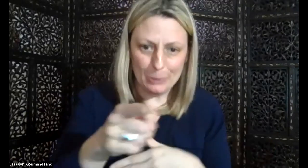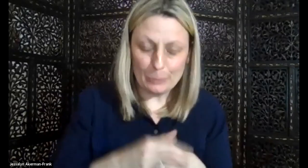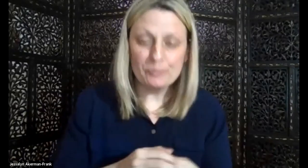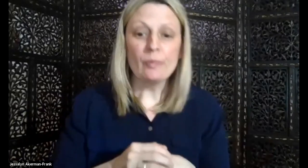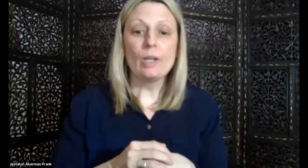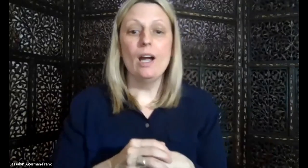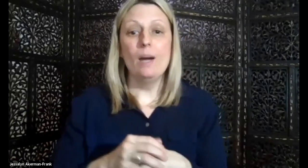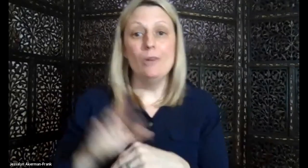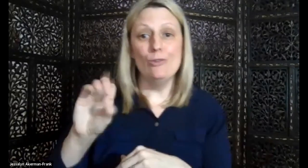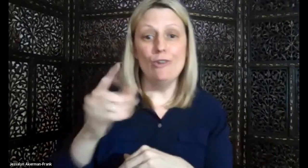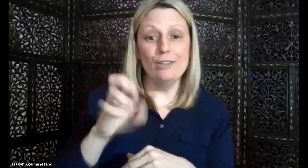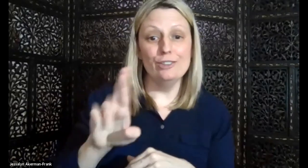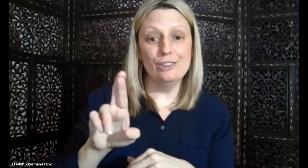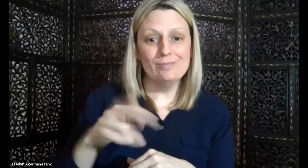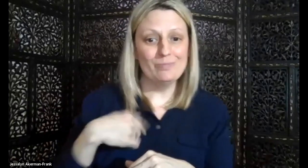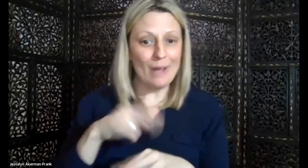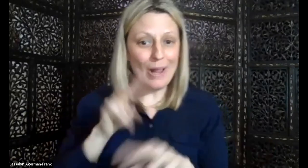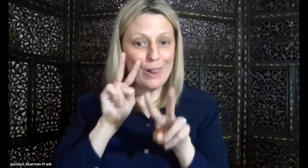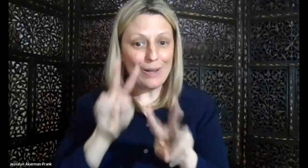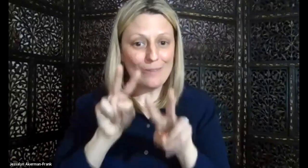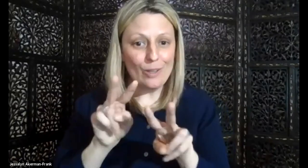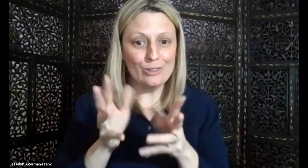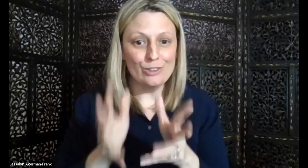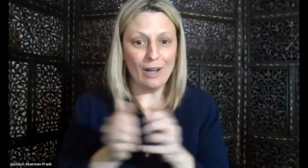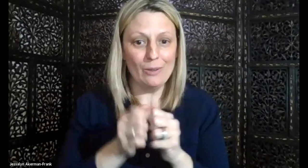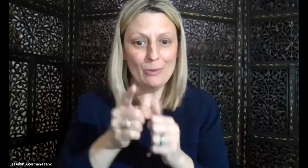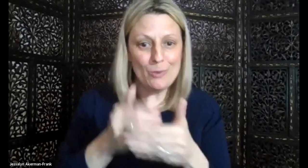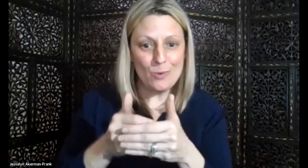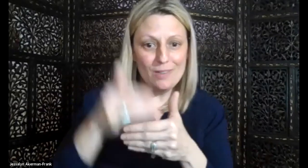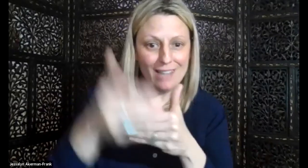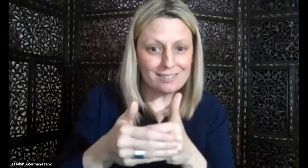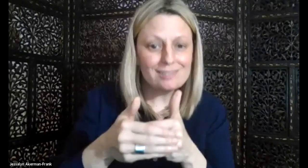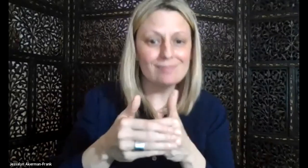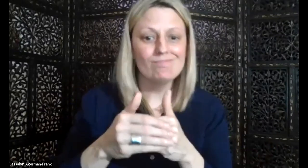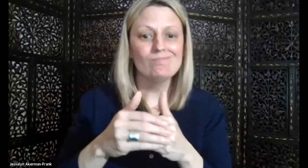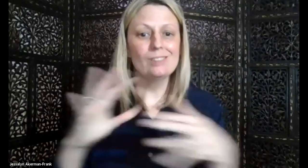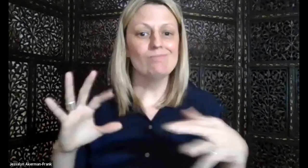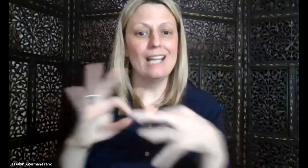assistance, we're here to be able to support you. You can go ahead and have a video phone appointment with any of the contractors, and all